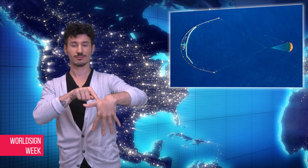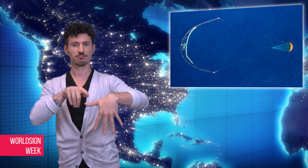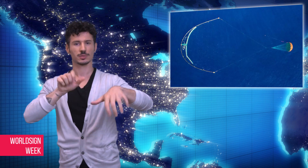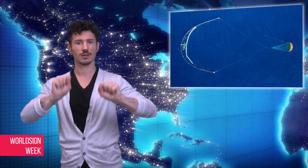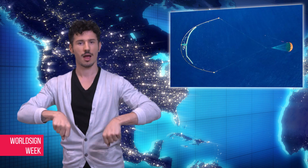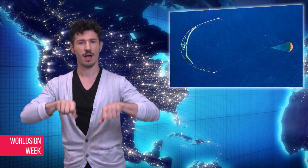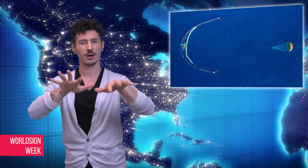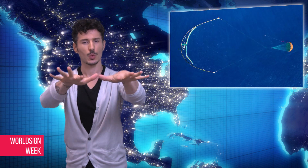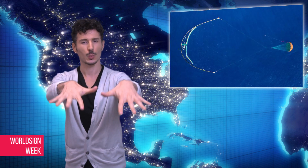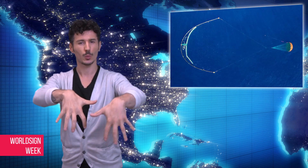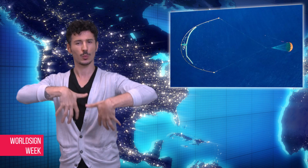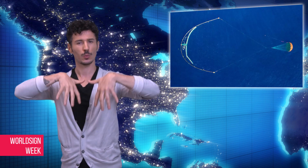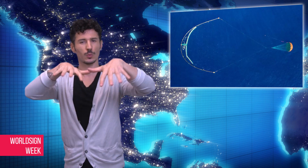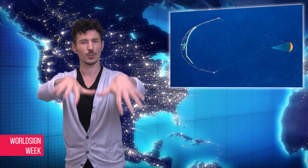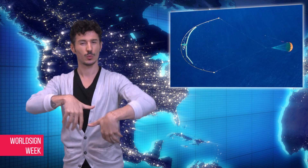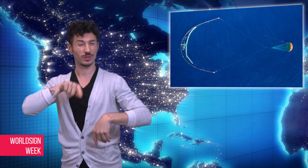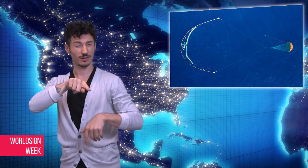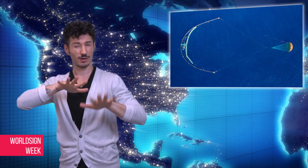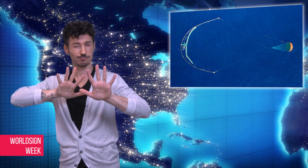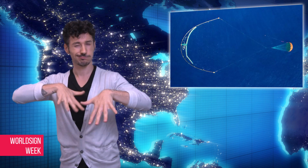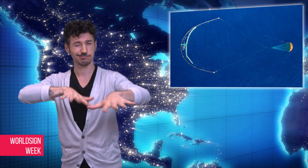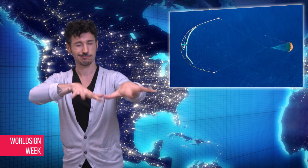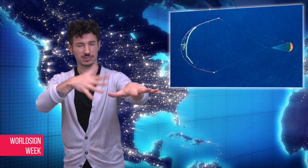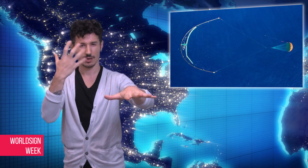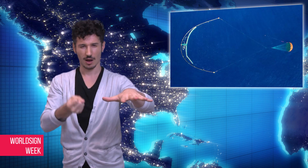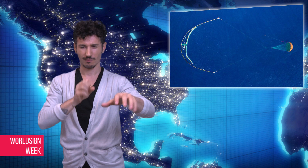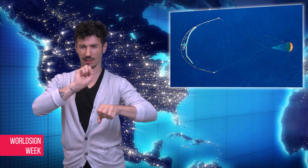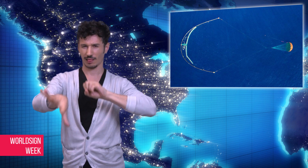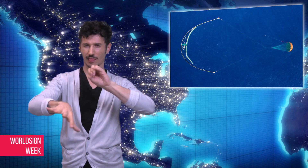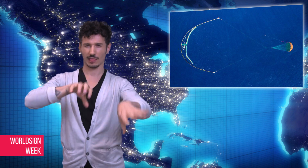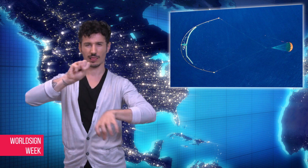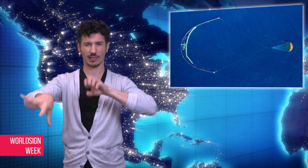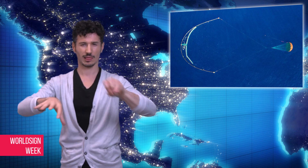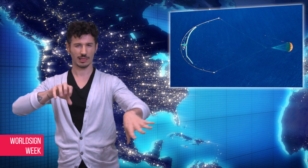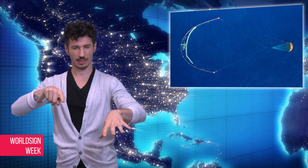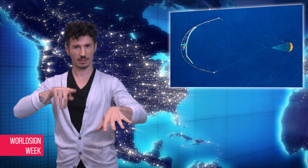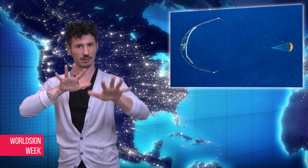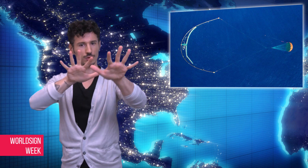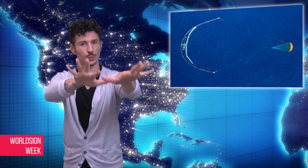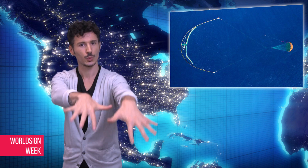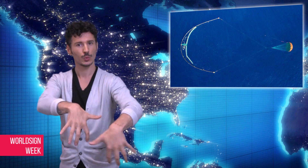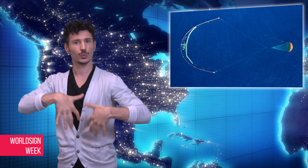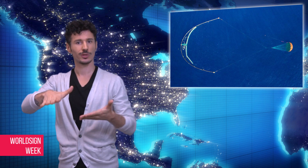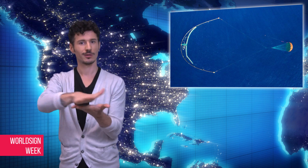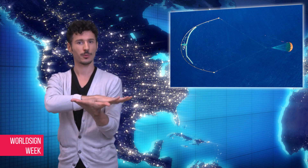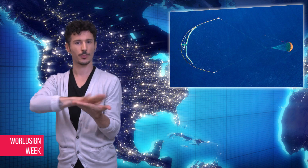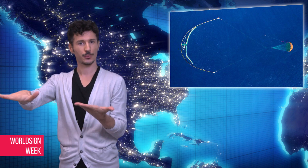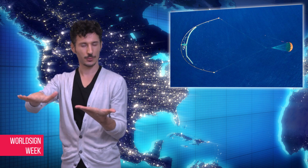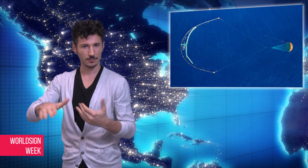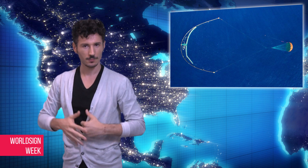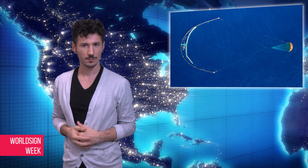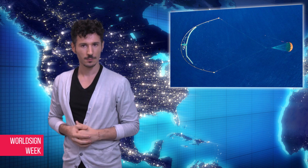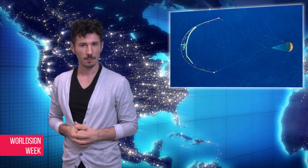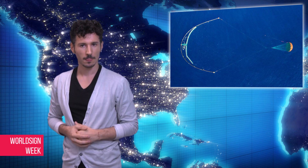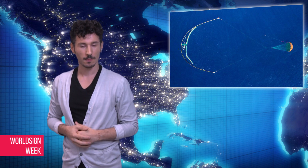trash-collecting system to pick up plastic waste in the ocean.